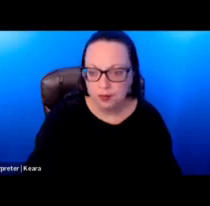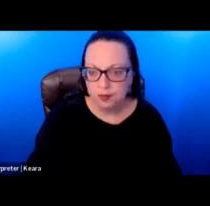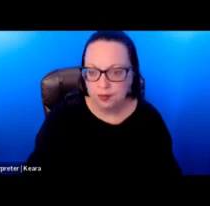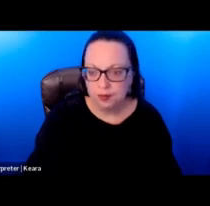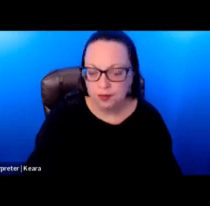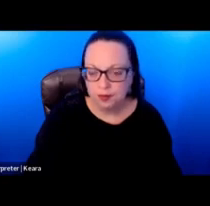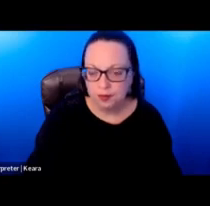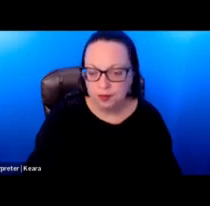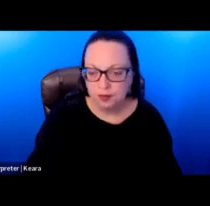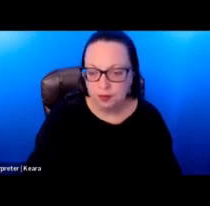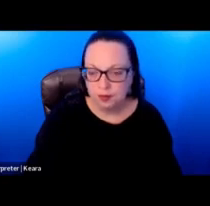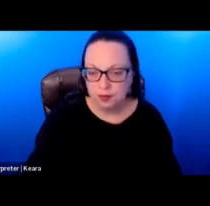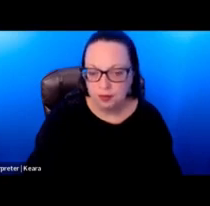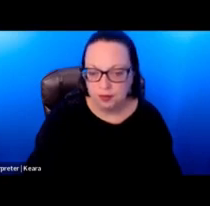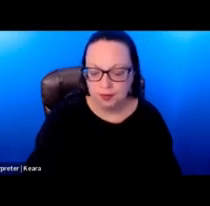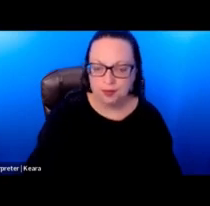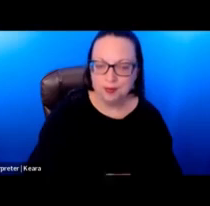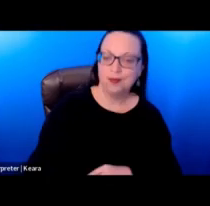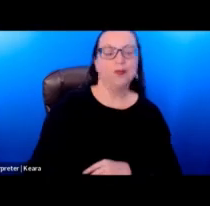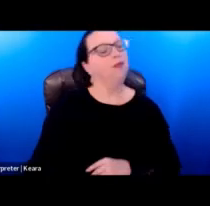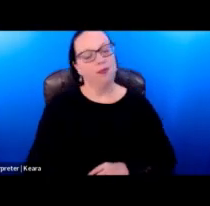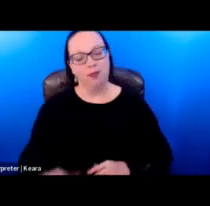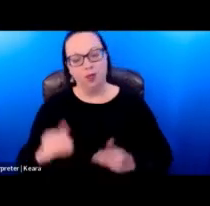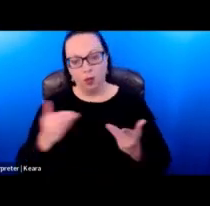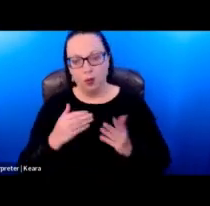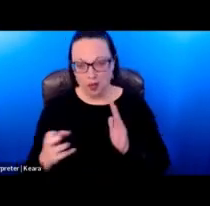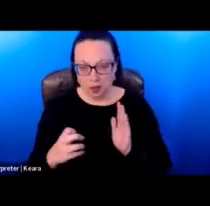woman with color length, salt and pepper hair. And I have a